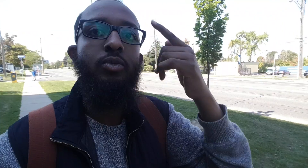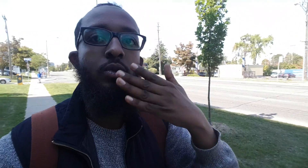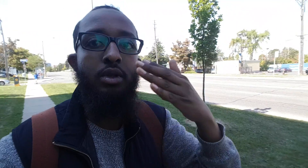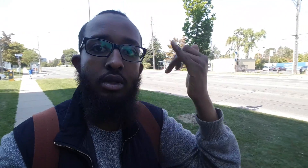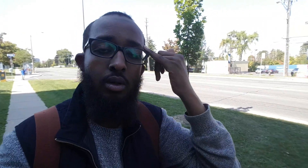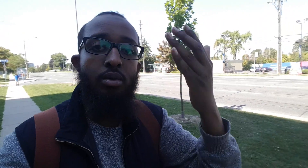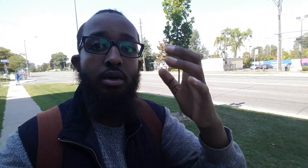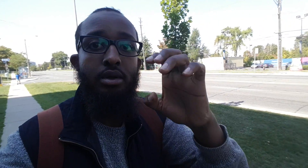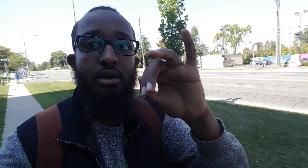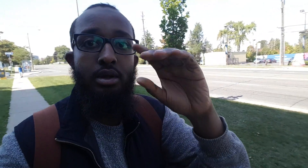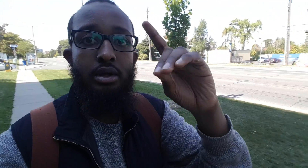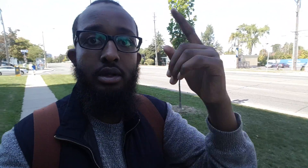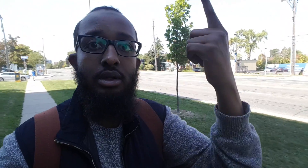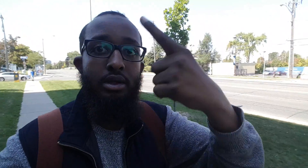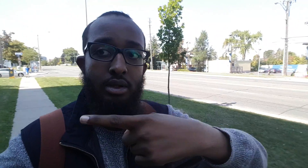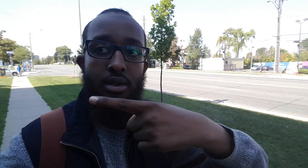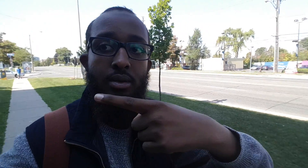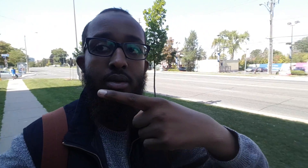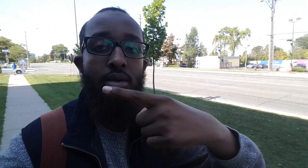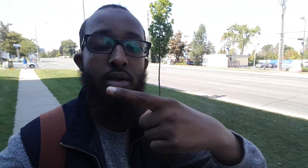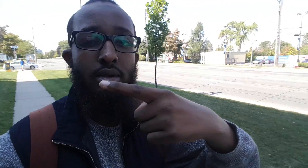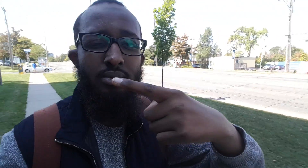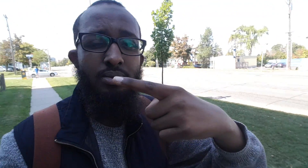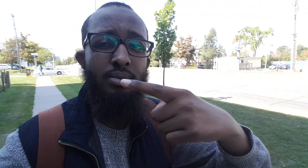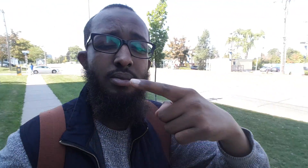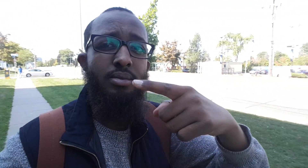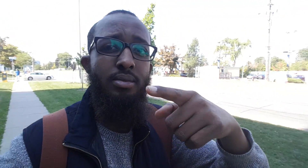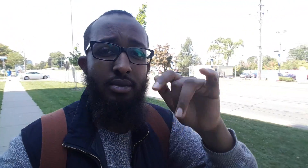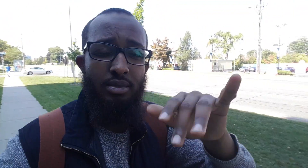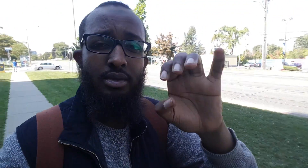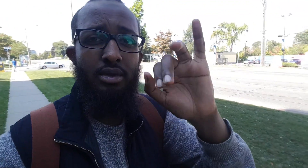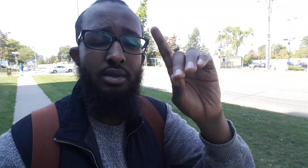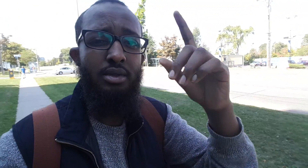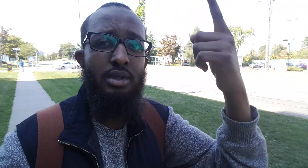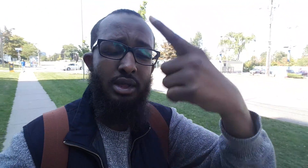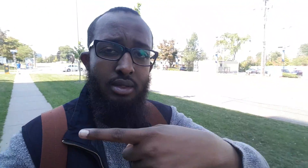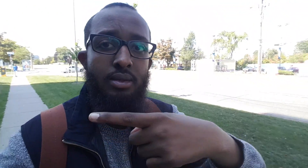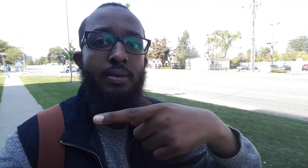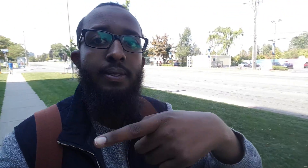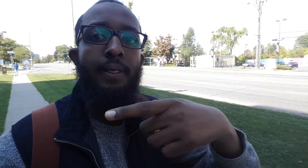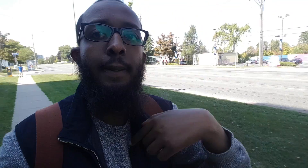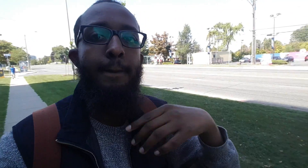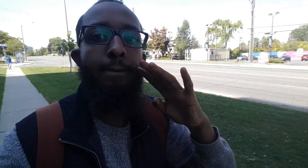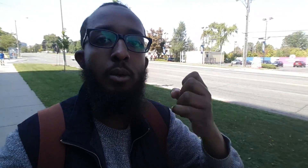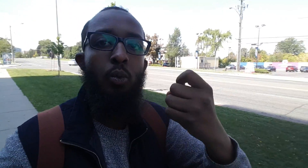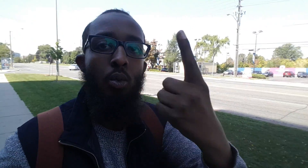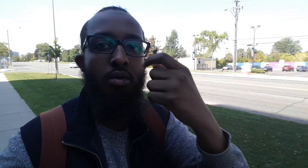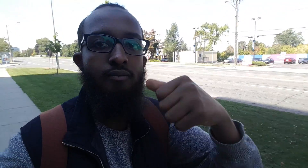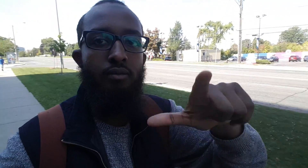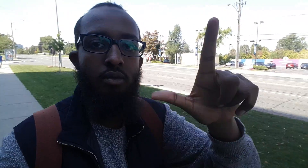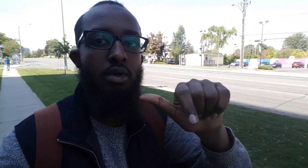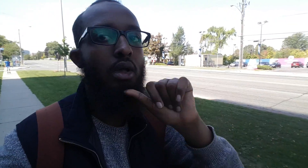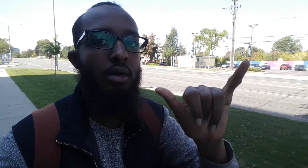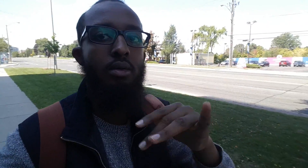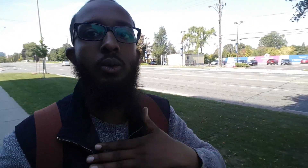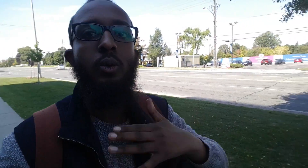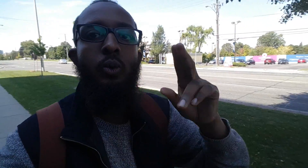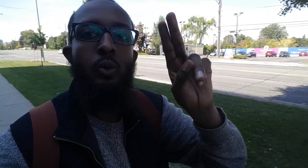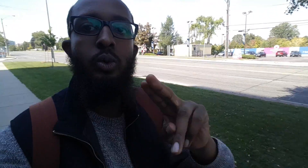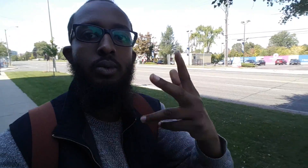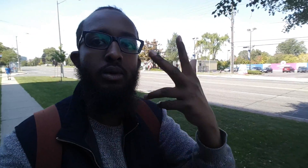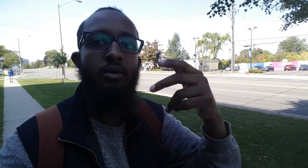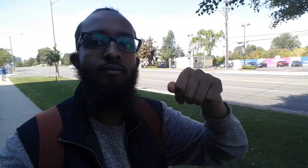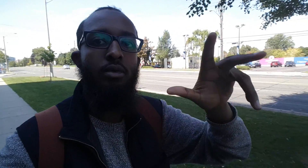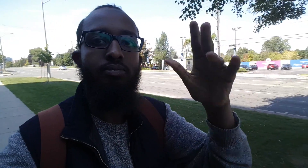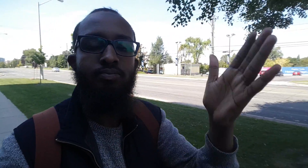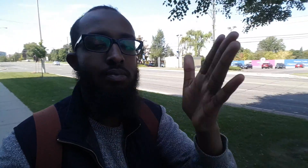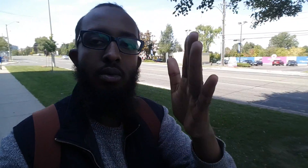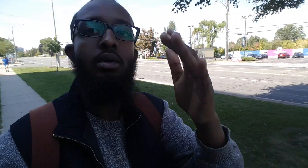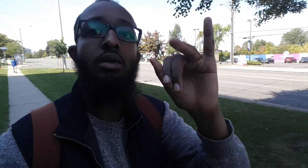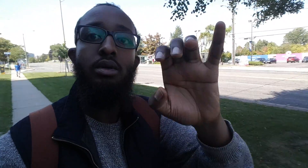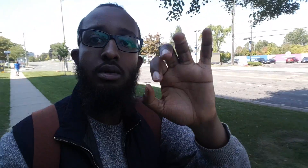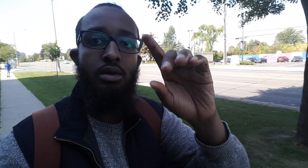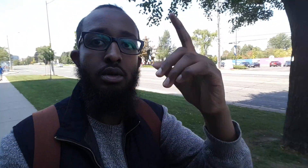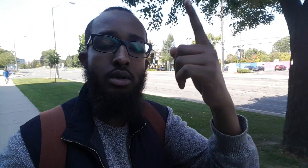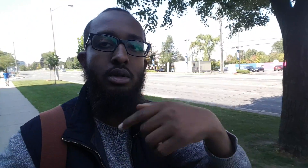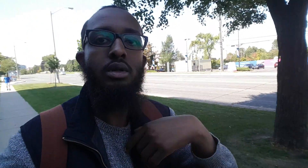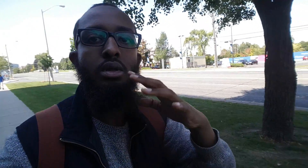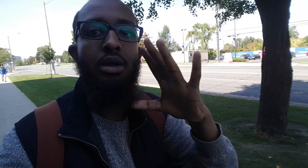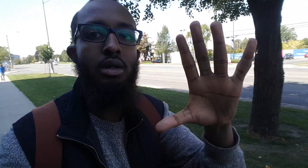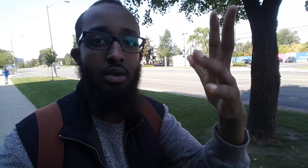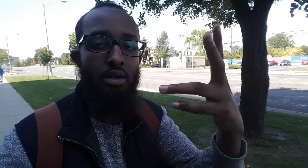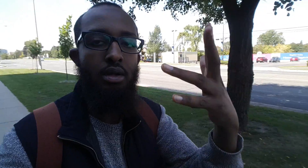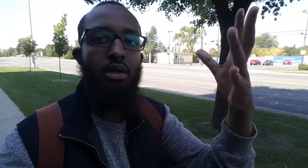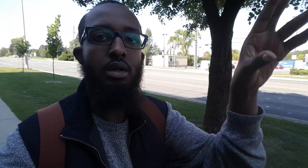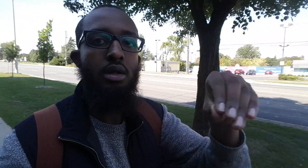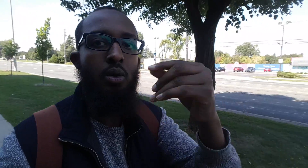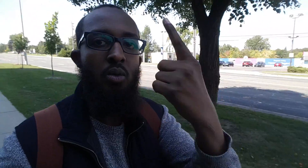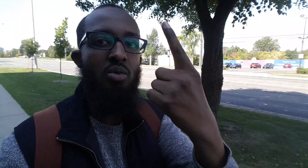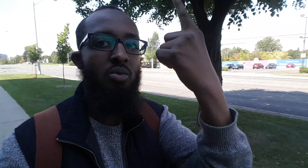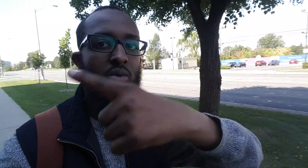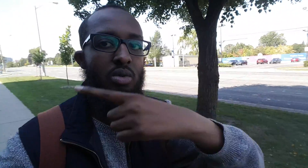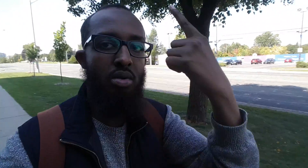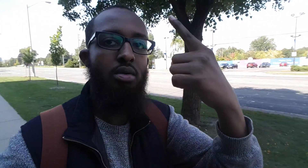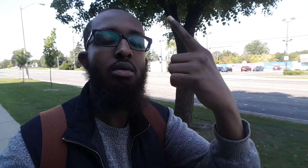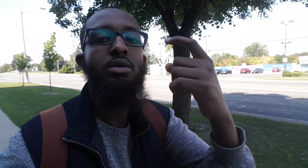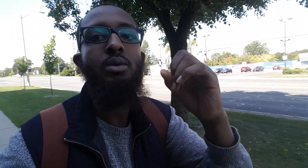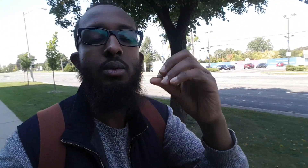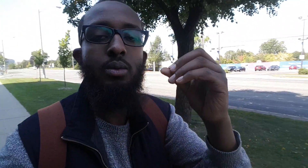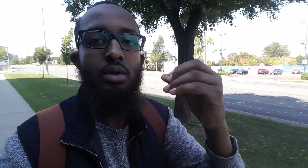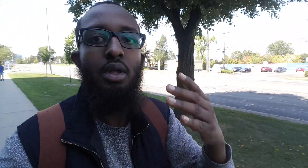I will make a video about Eid day only unlike my usual vlog (3 days in 1). Anyway, Its important to spend your time doing good deeds in the those 10 days.